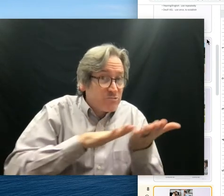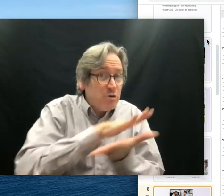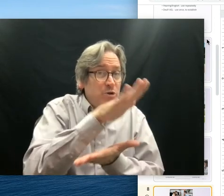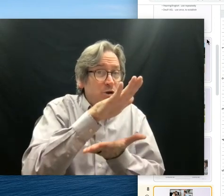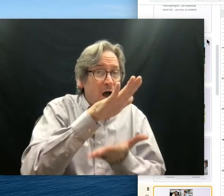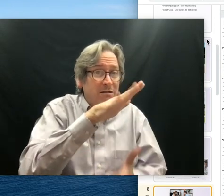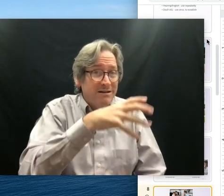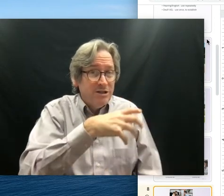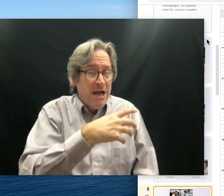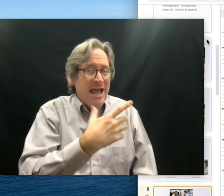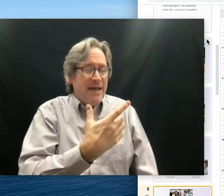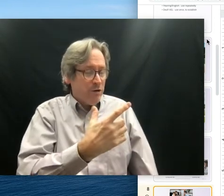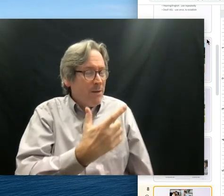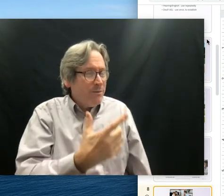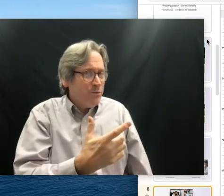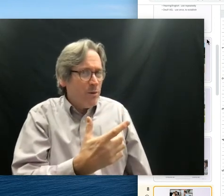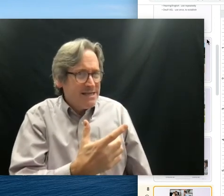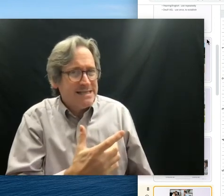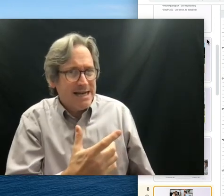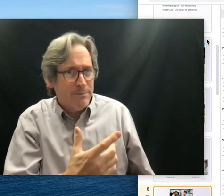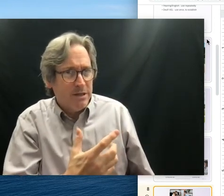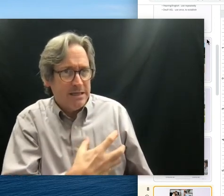you do college and there are a couple different ways to sign police